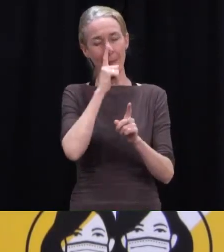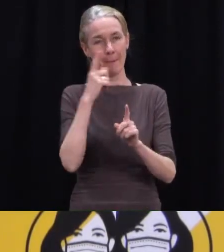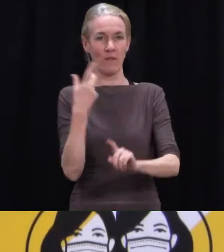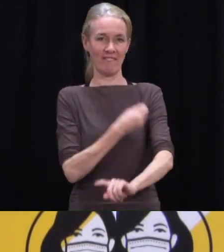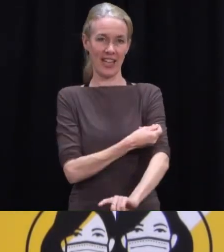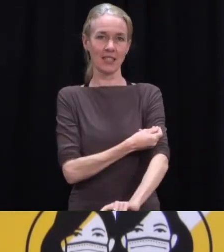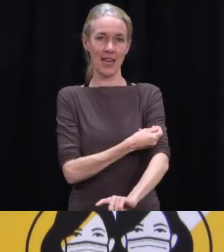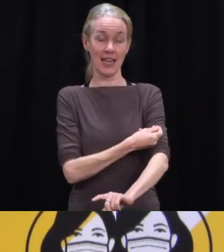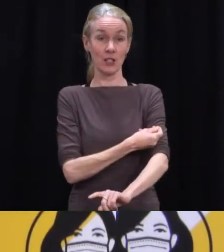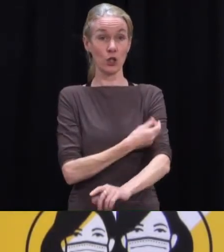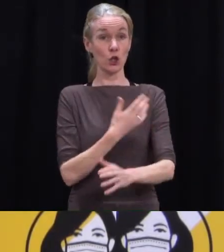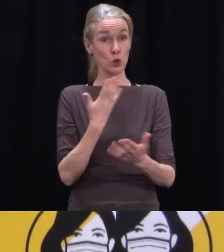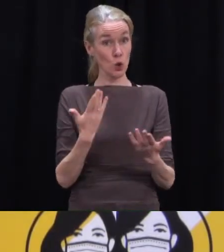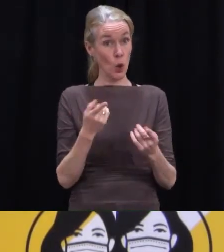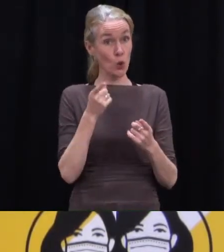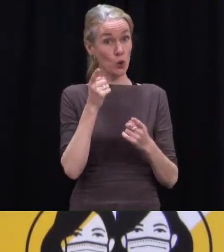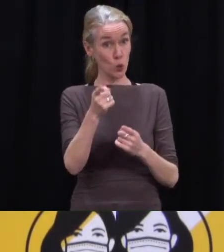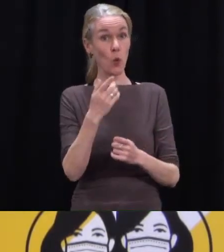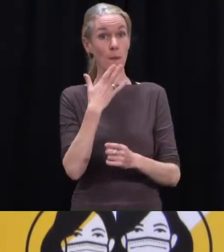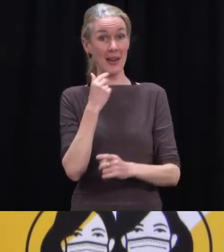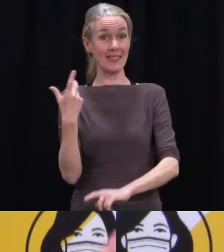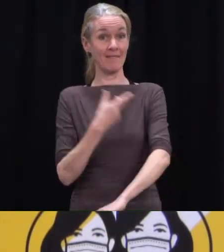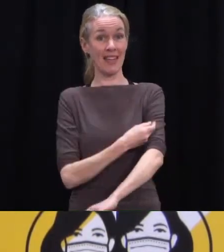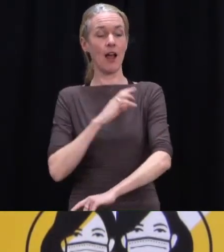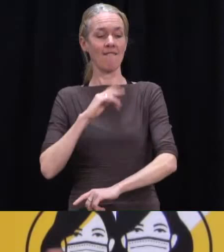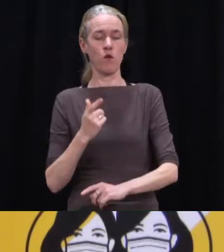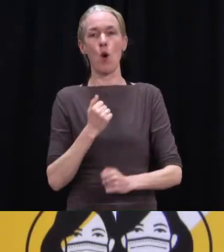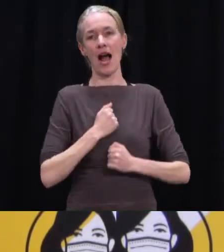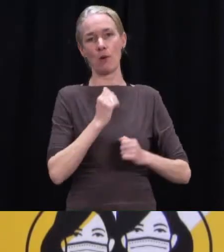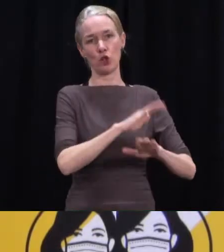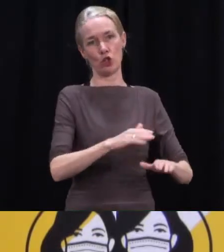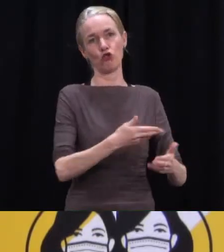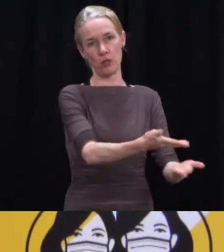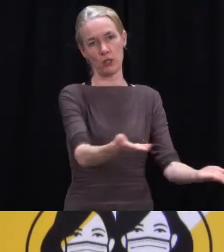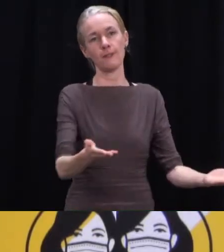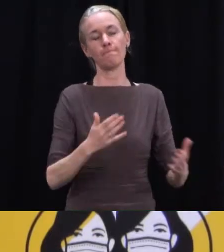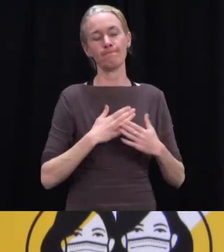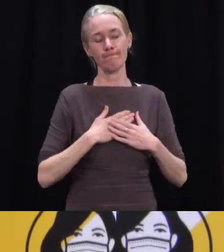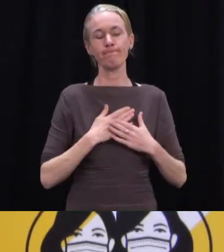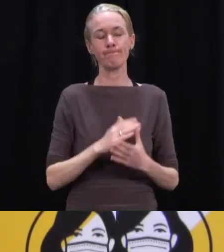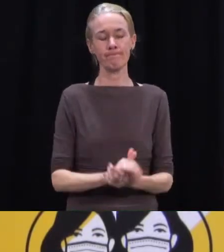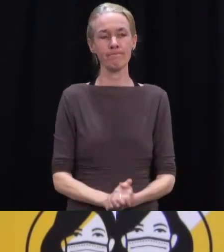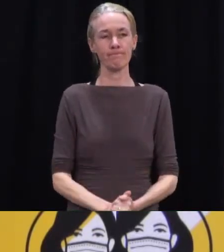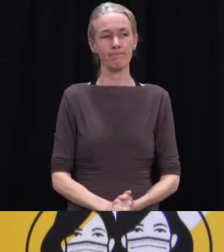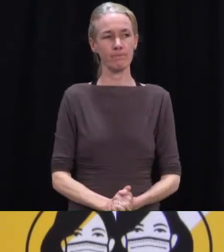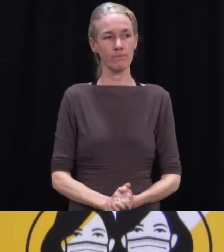health is to vaccinated ourselves because they get it